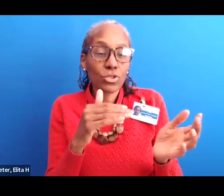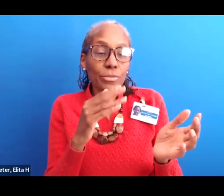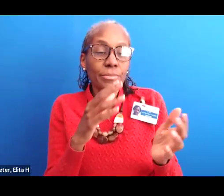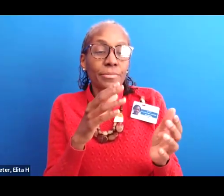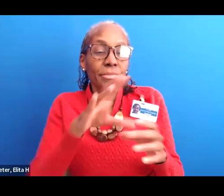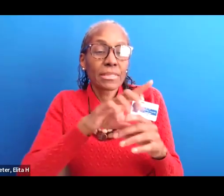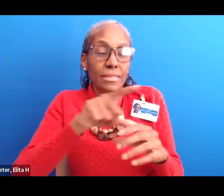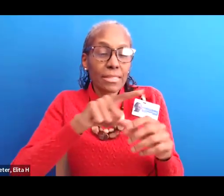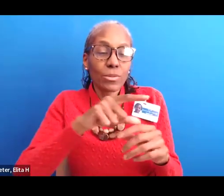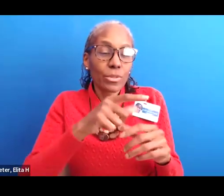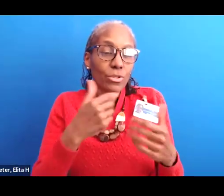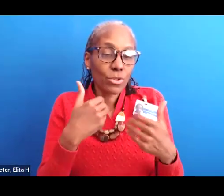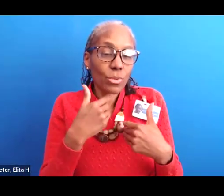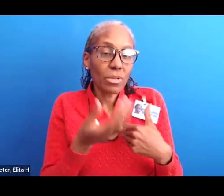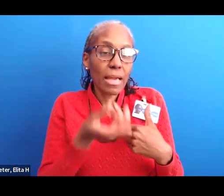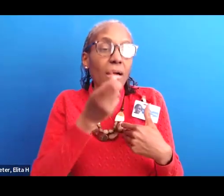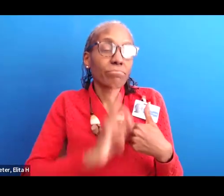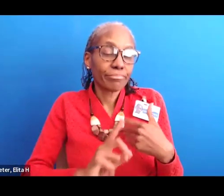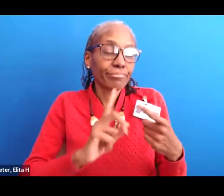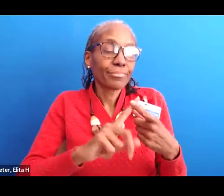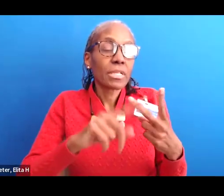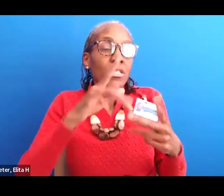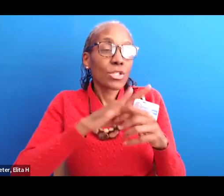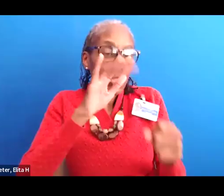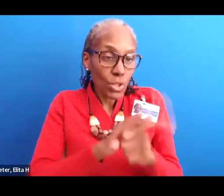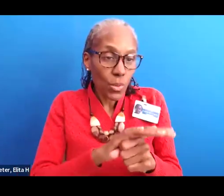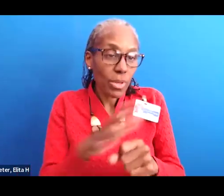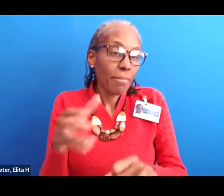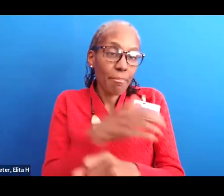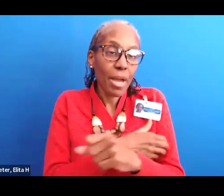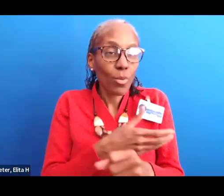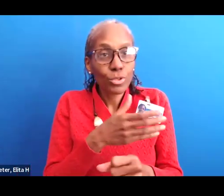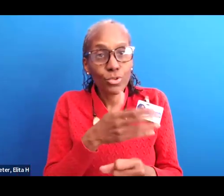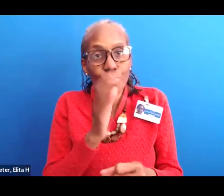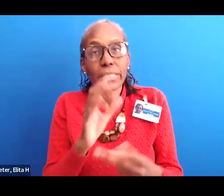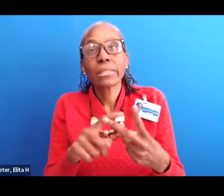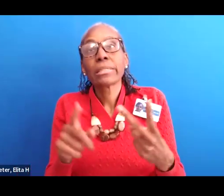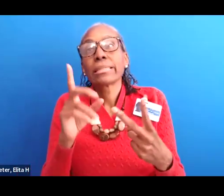If you're drinking sodas, power drinks, diet sodas, I'm